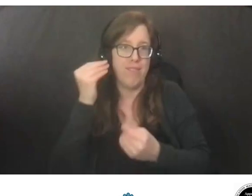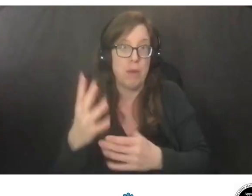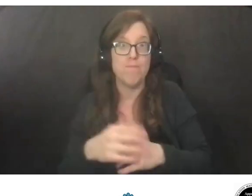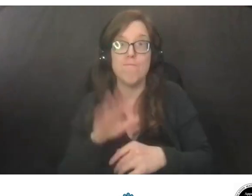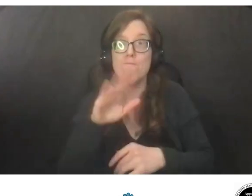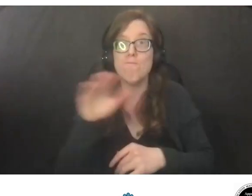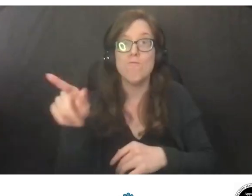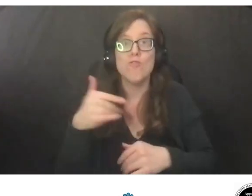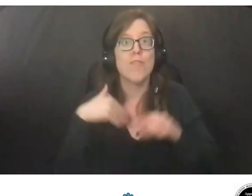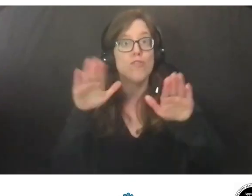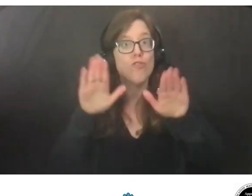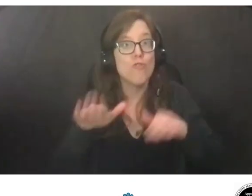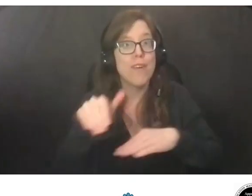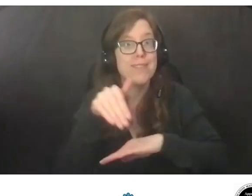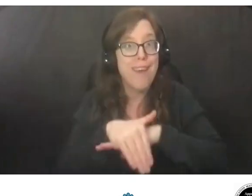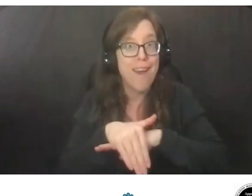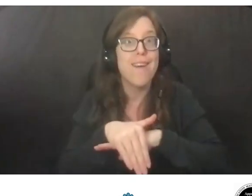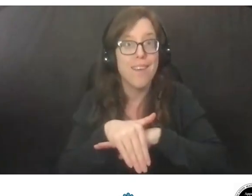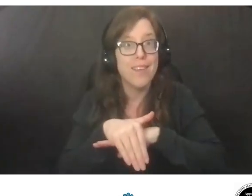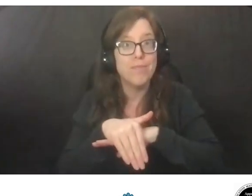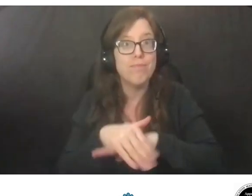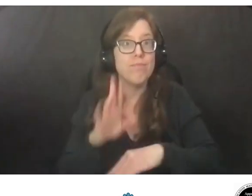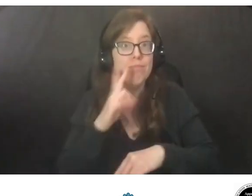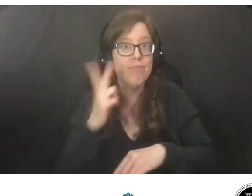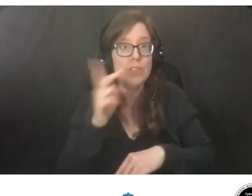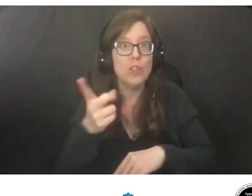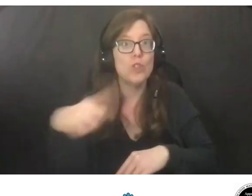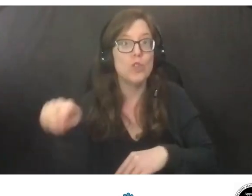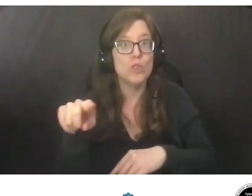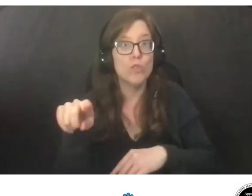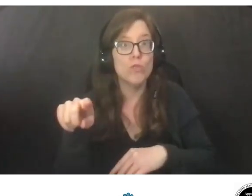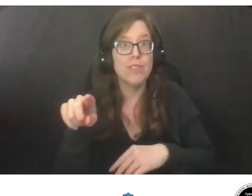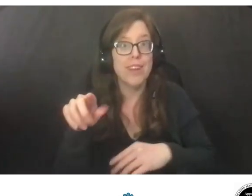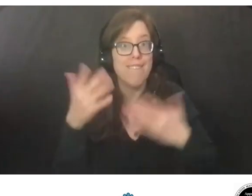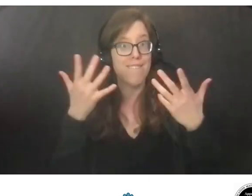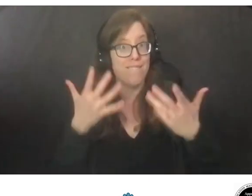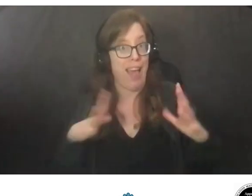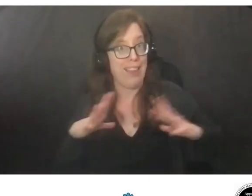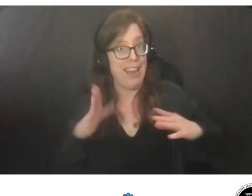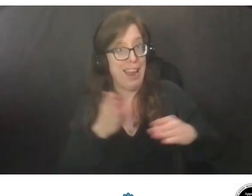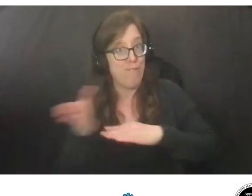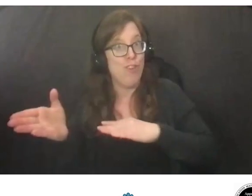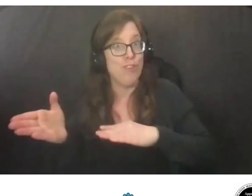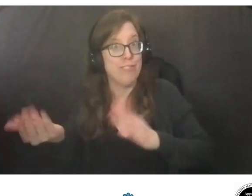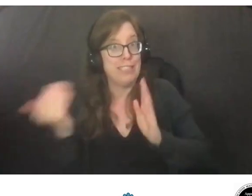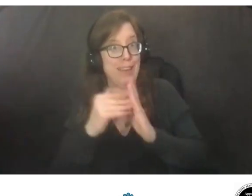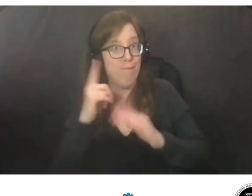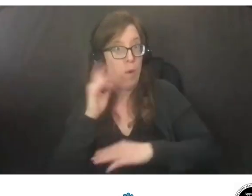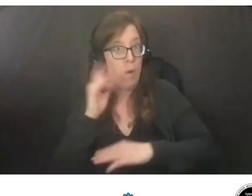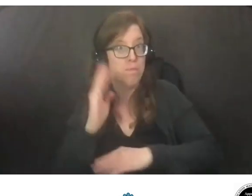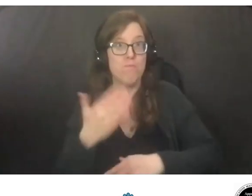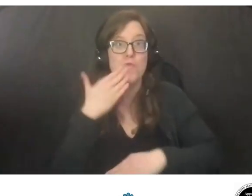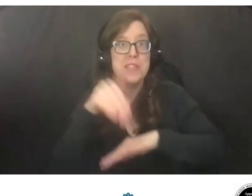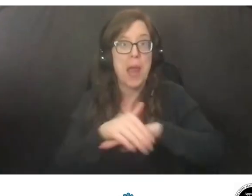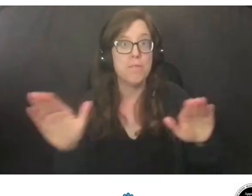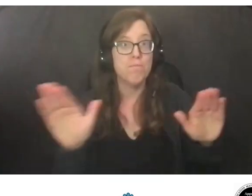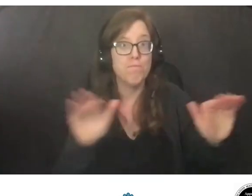Heidi: Alright. Everybody have a great night. And we'll see you all after the holiday. Good night.